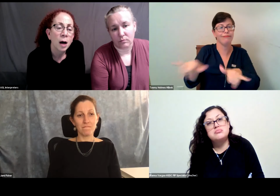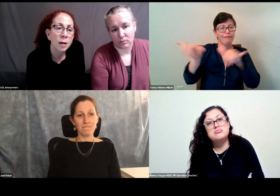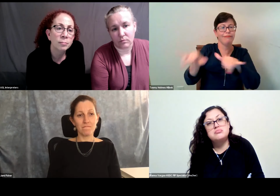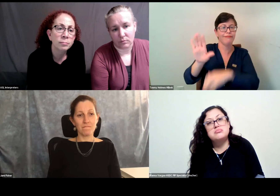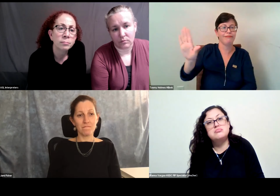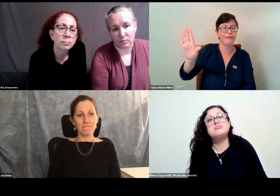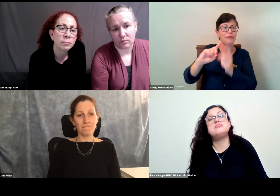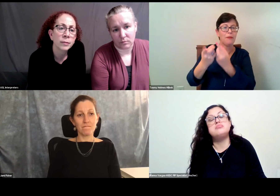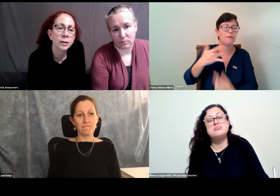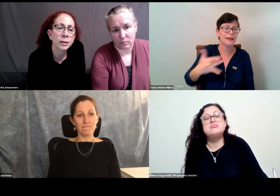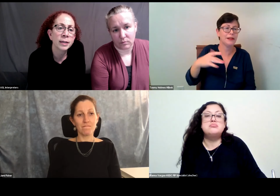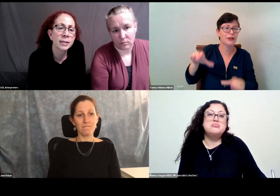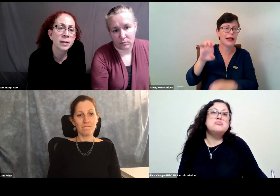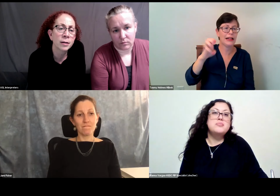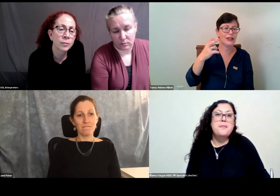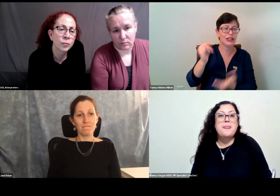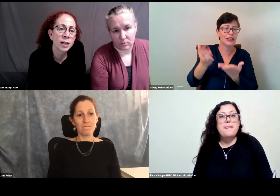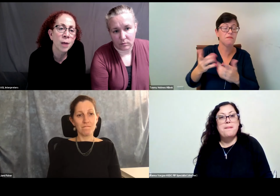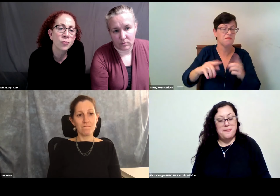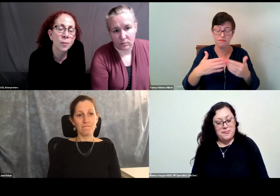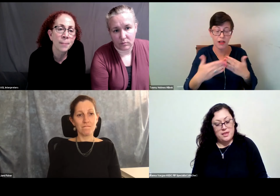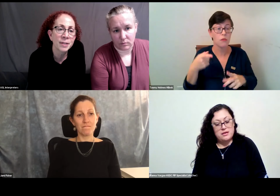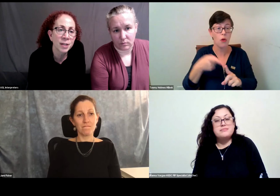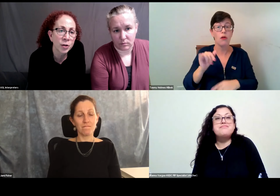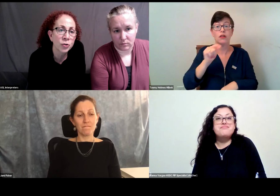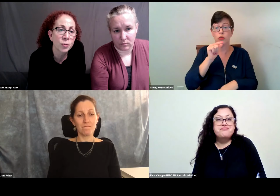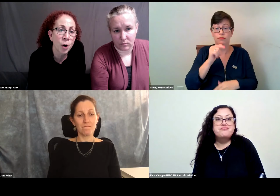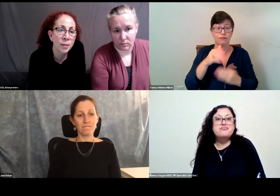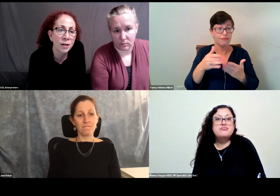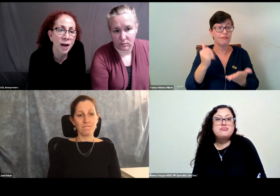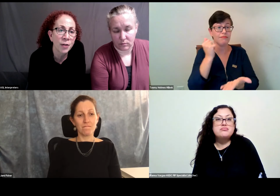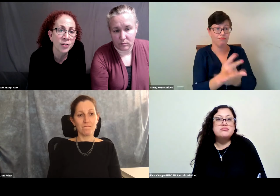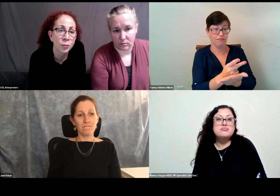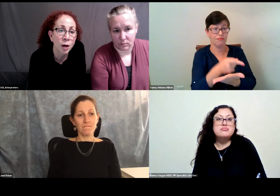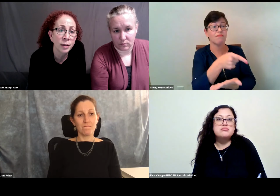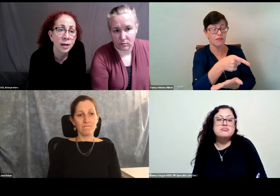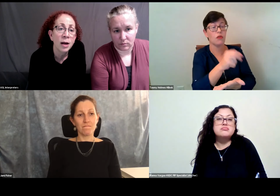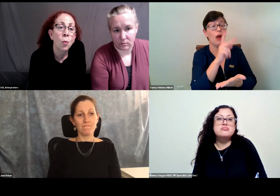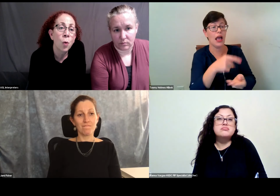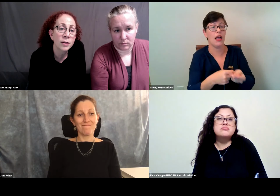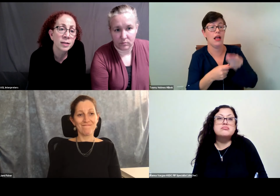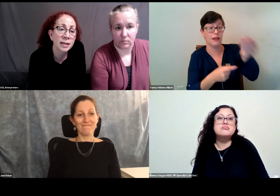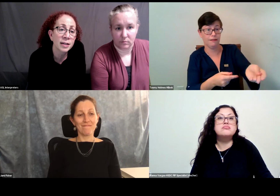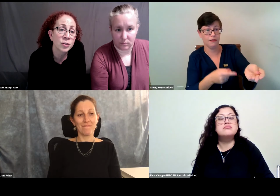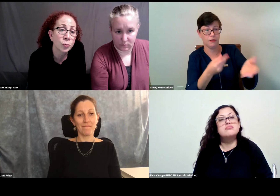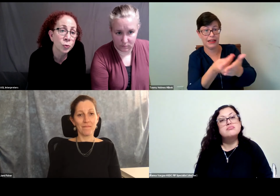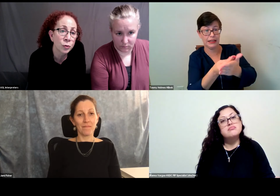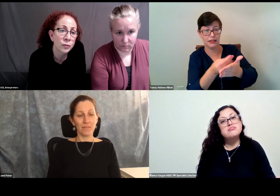If it's really comes from that particular department of how that run once it is approved